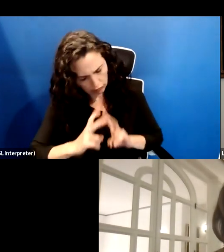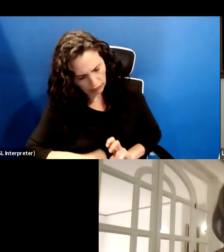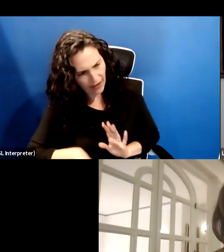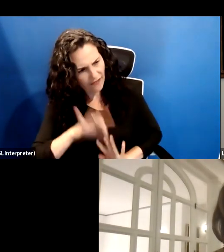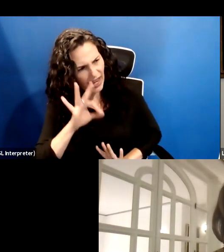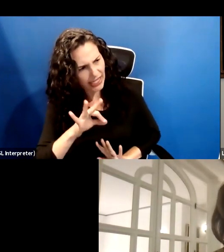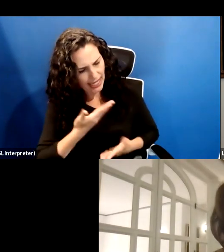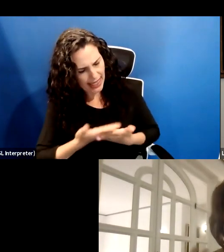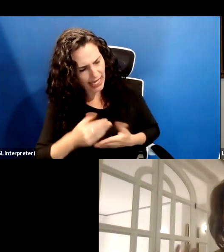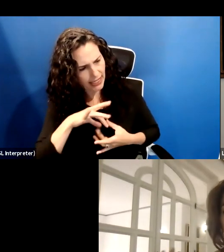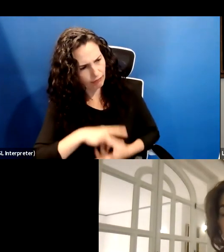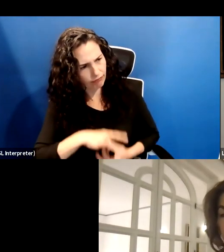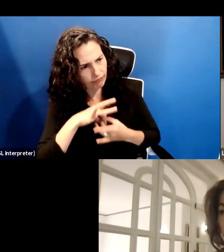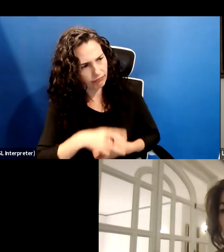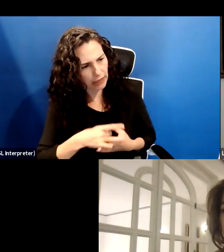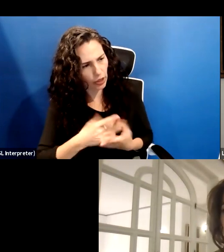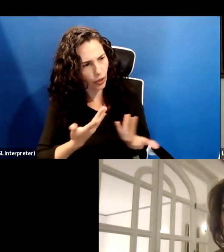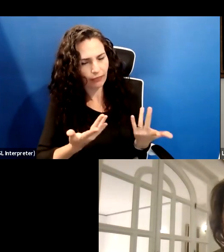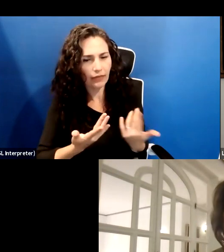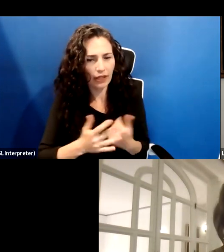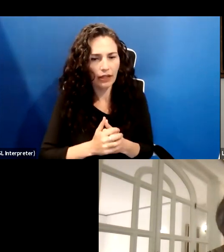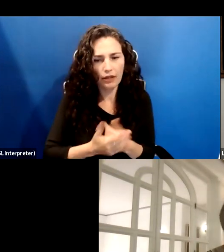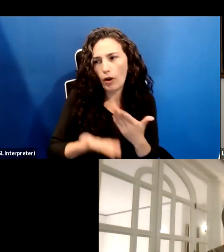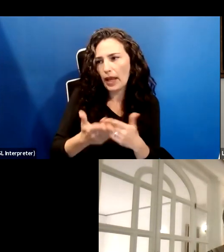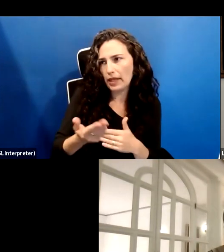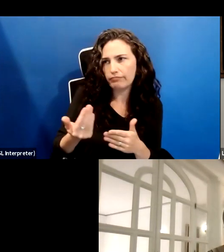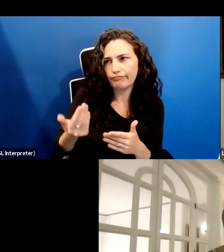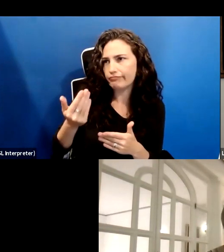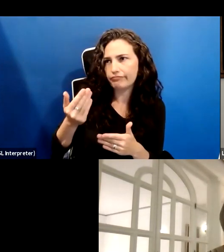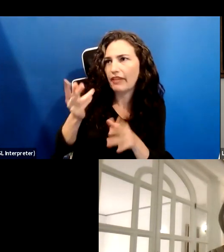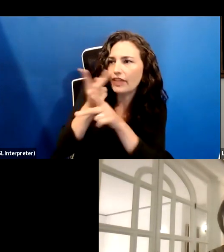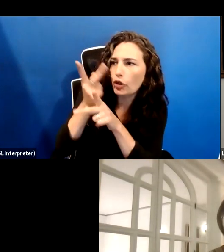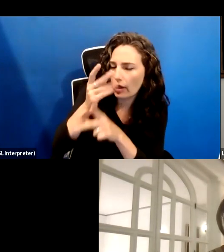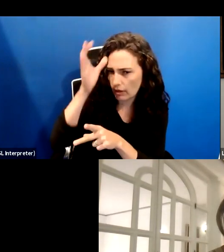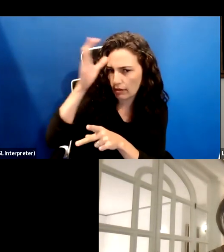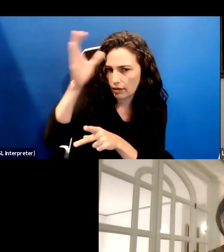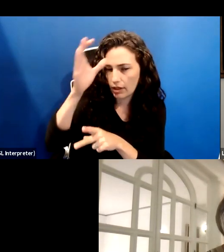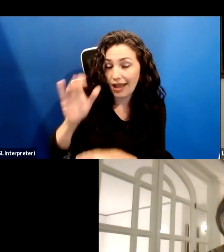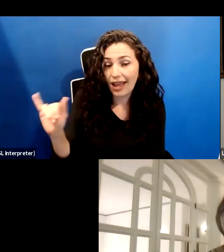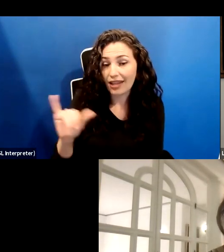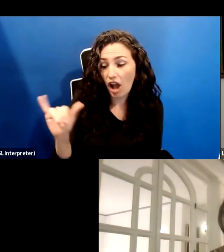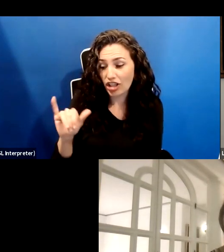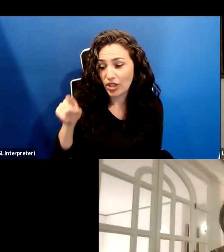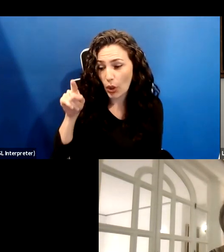what, you know, these new concepts. And also filming Keith, Keith felt like he was,